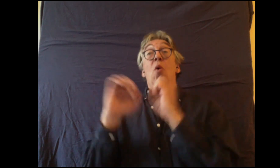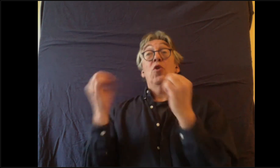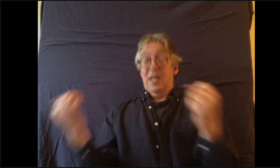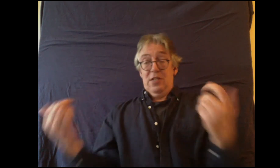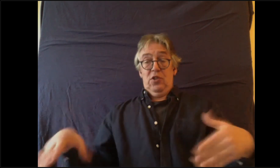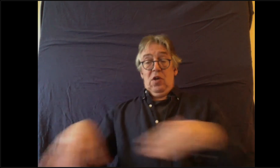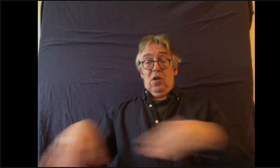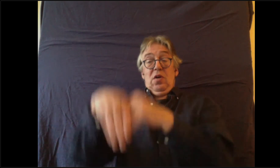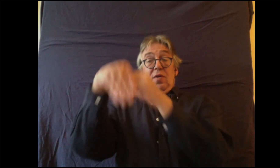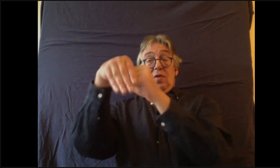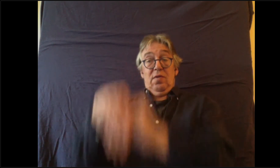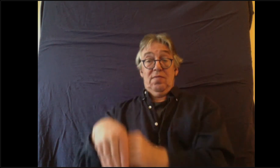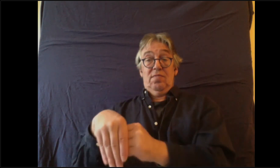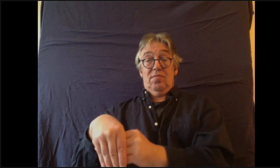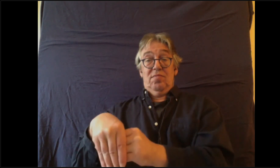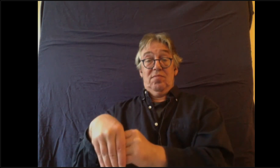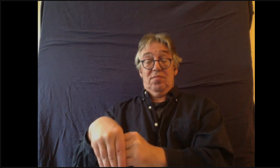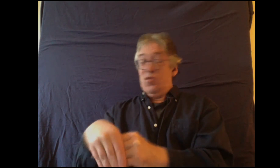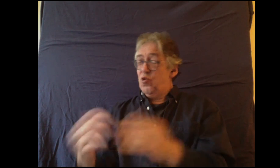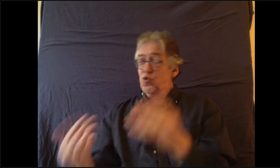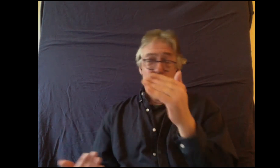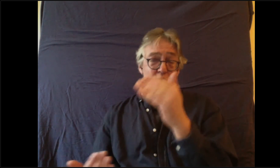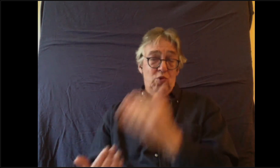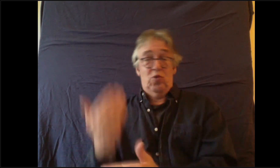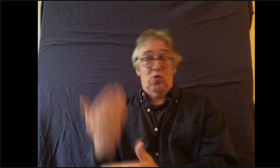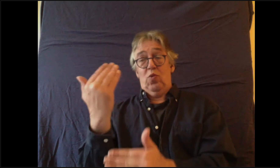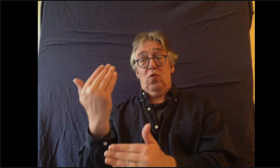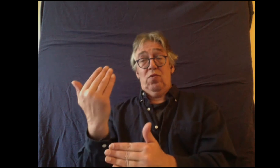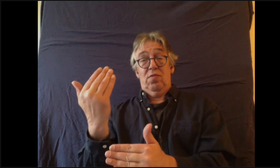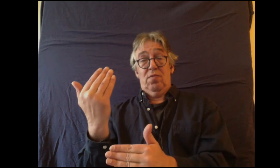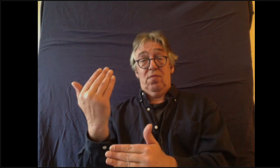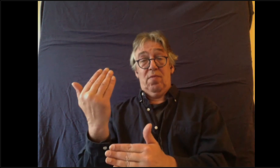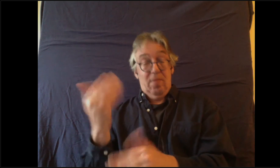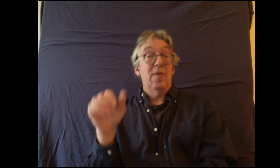It's really new. And Andrew is going to tell us about all that.